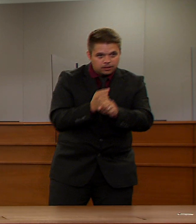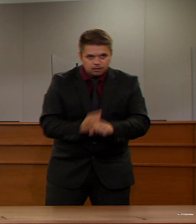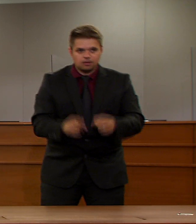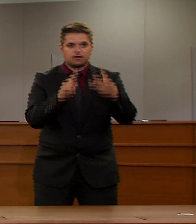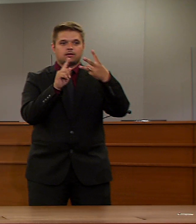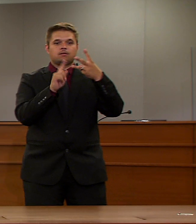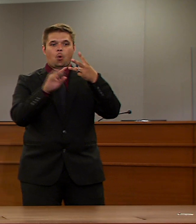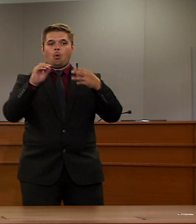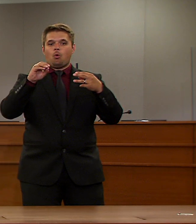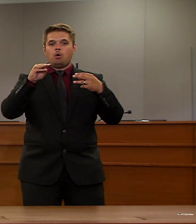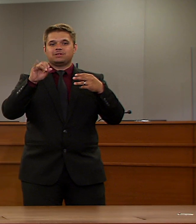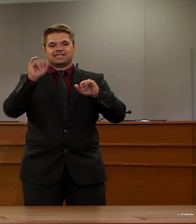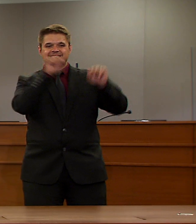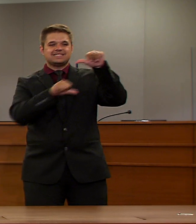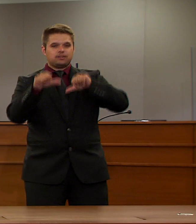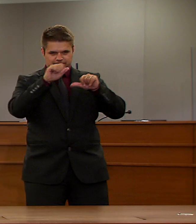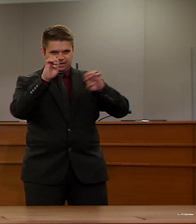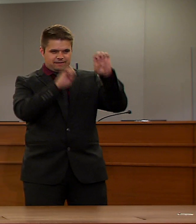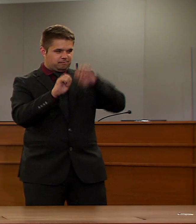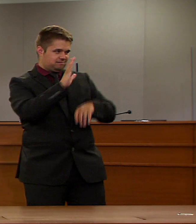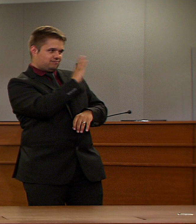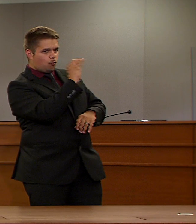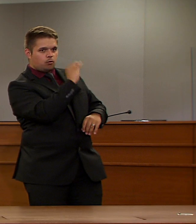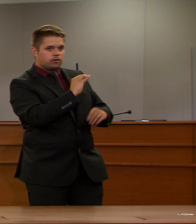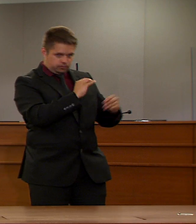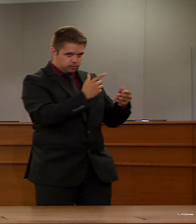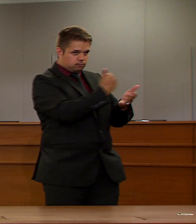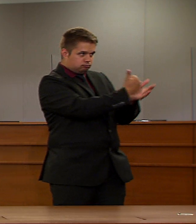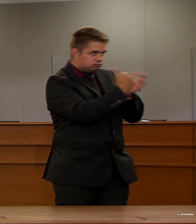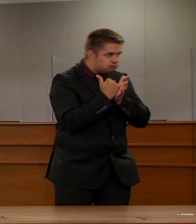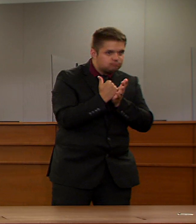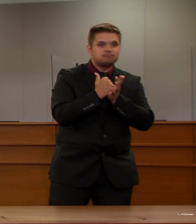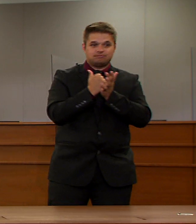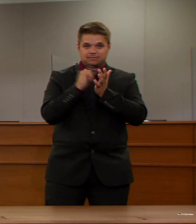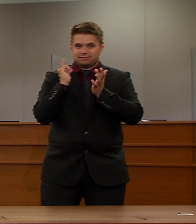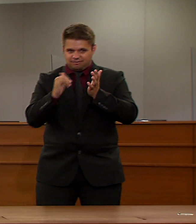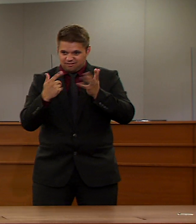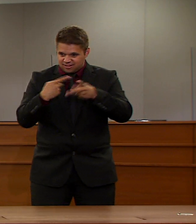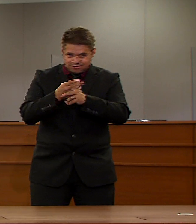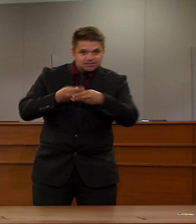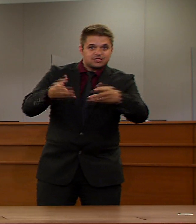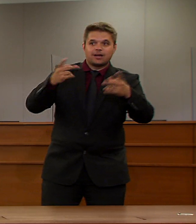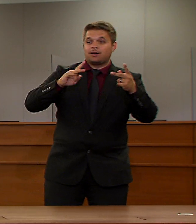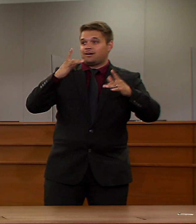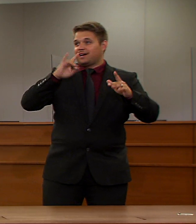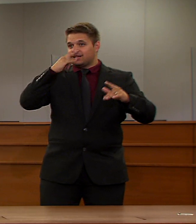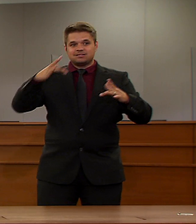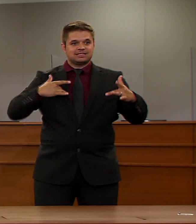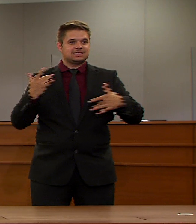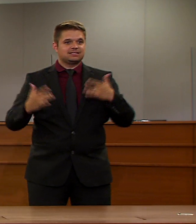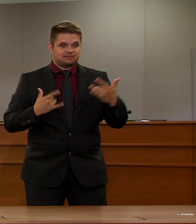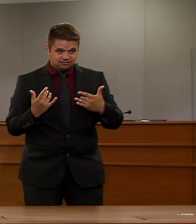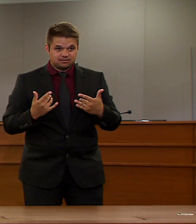completed projects to show off to our Food and Fun staff and parents are telling us that the activities are really